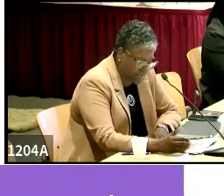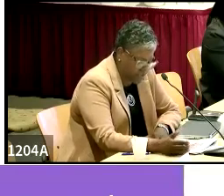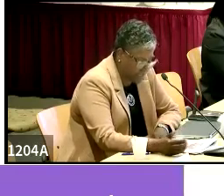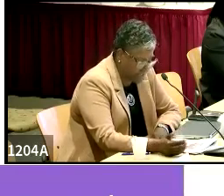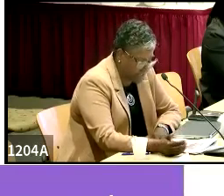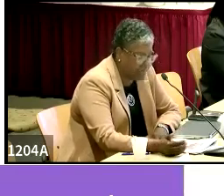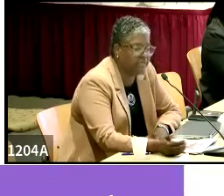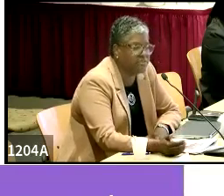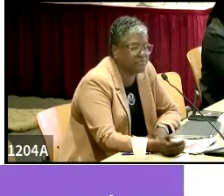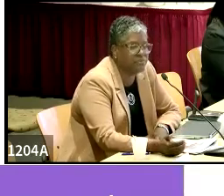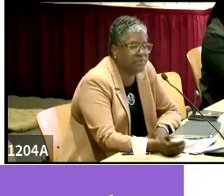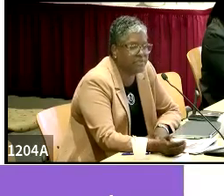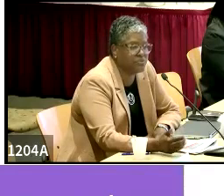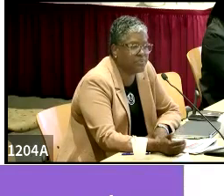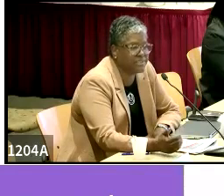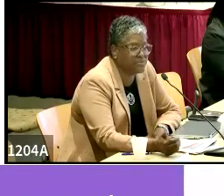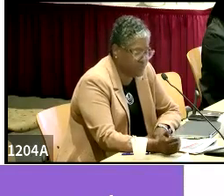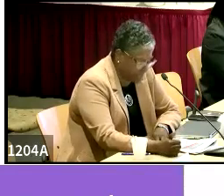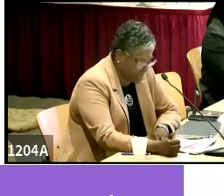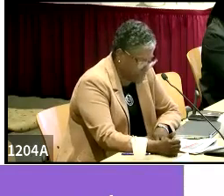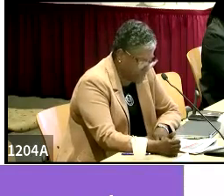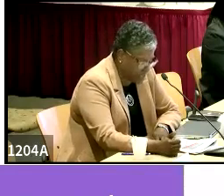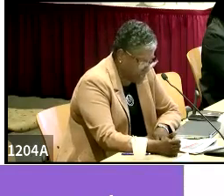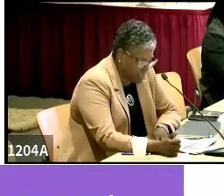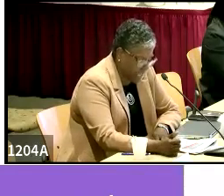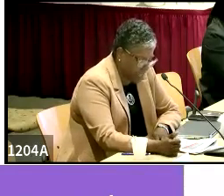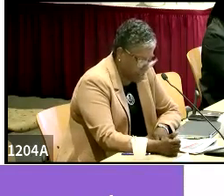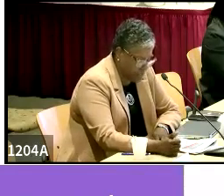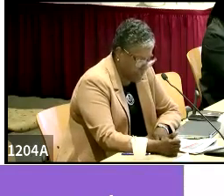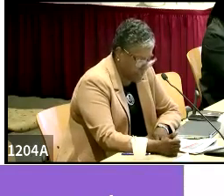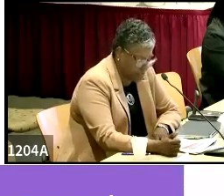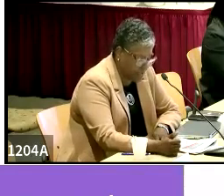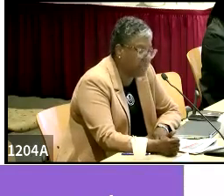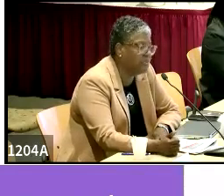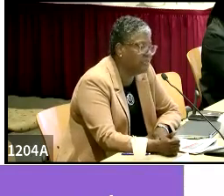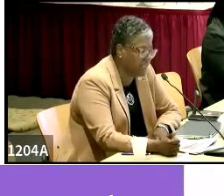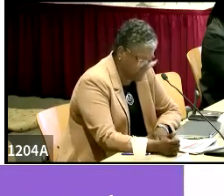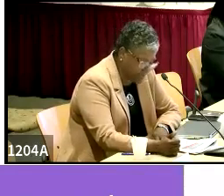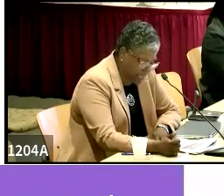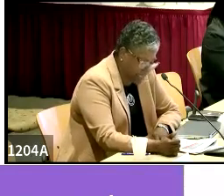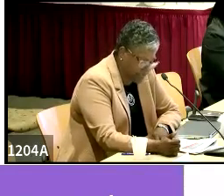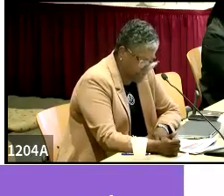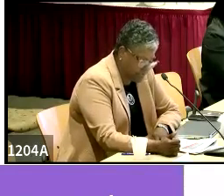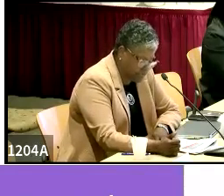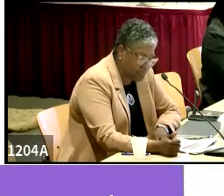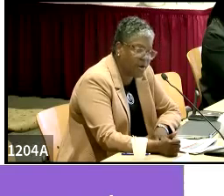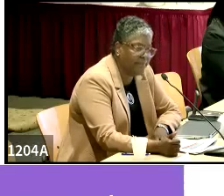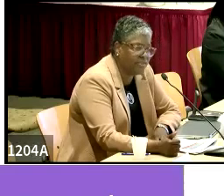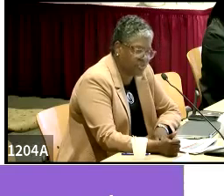and major activities through the 2024 calendar year. We're using this plan to pursue our mission